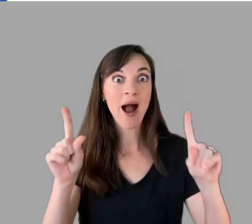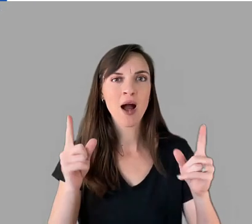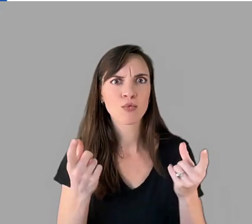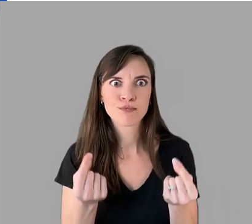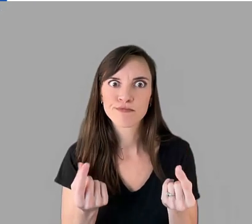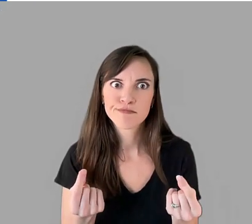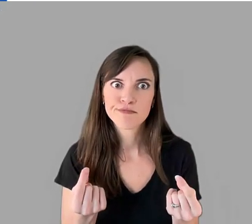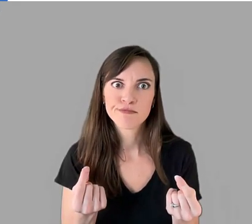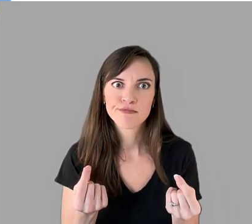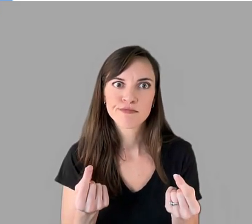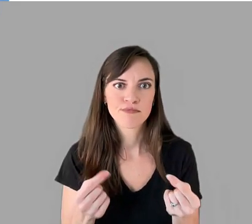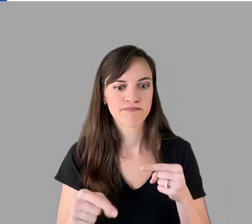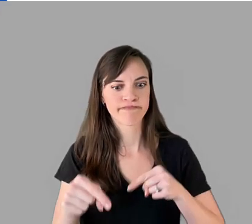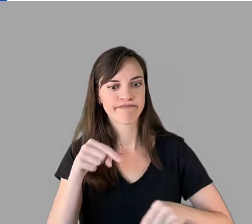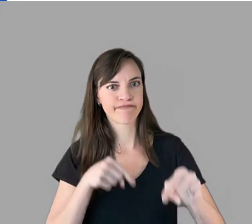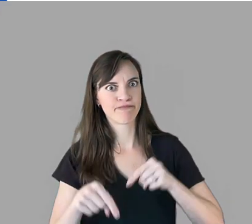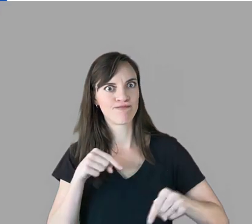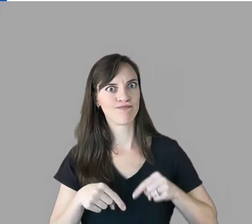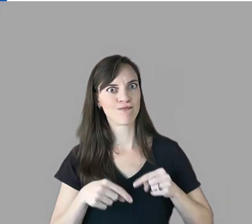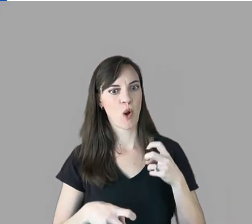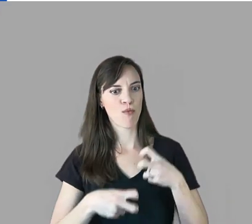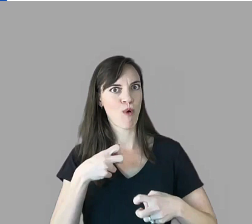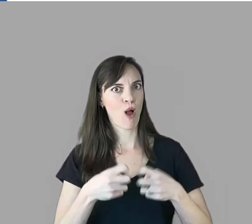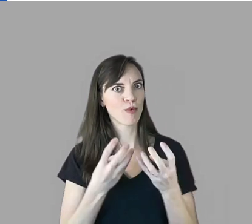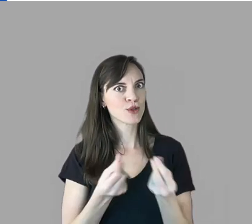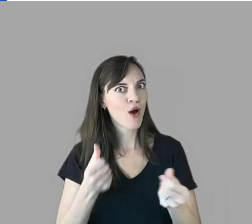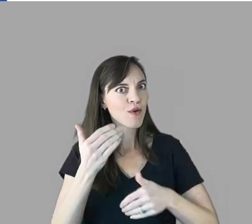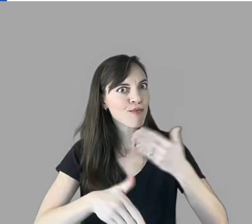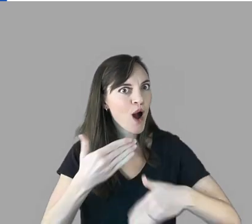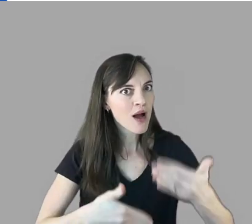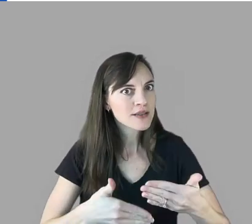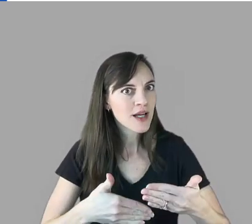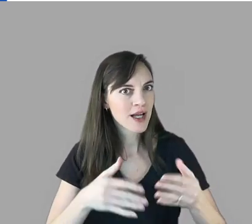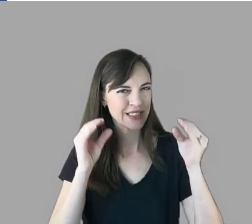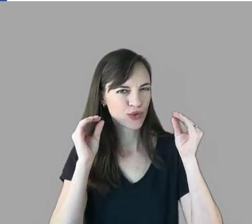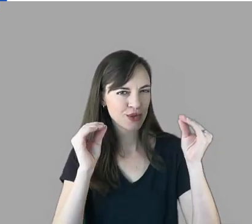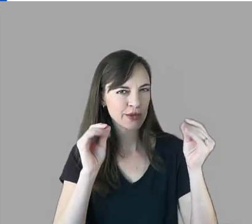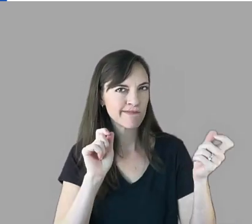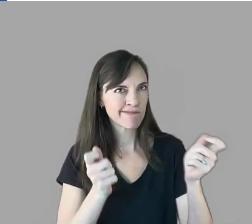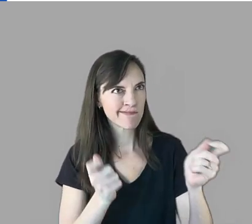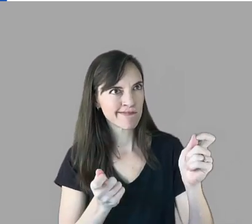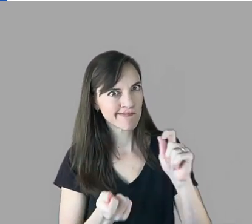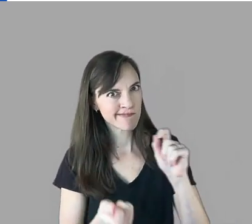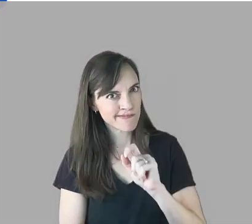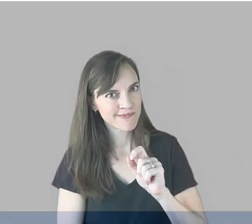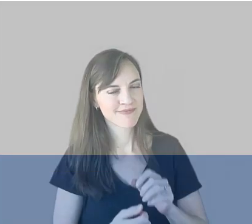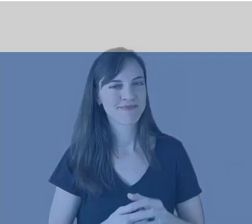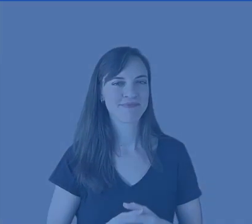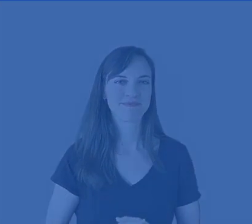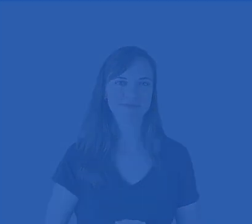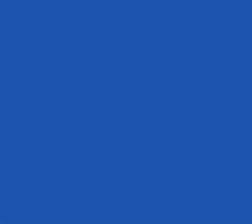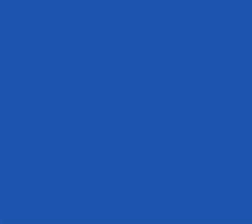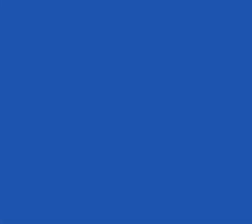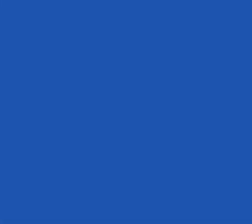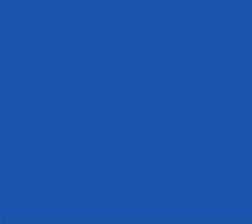to the problem solving process and adjust their instruction accordingly.